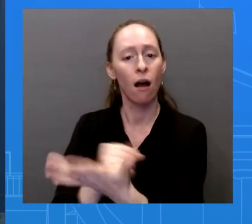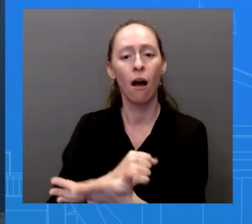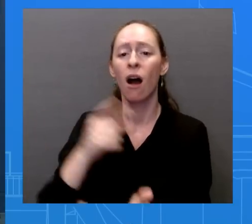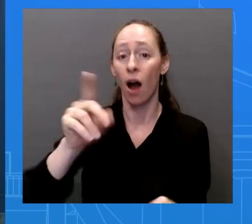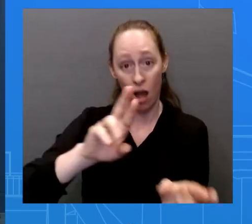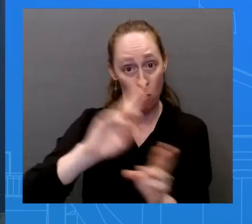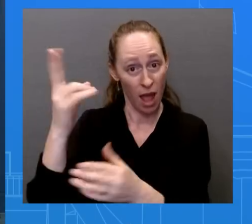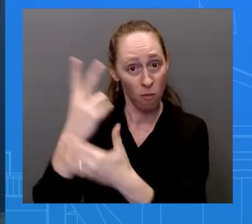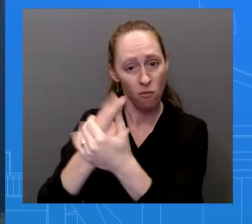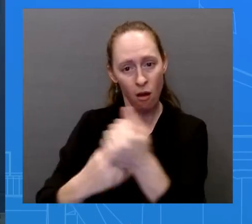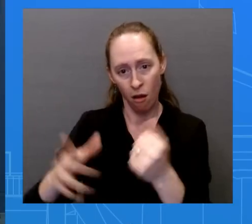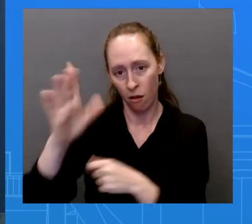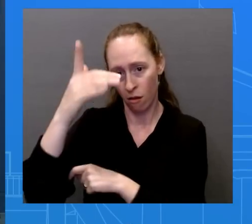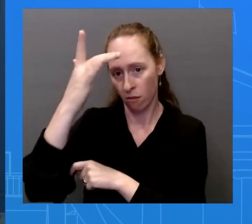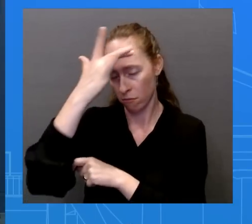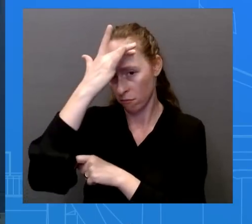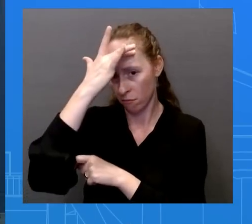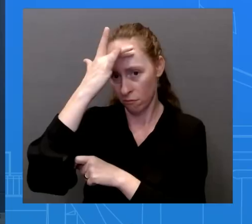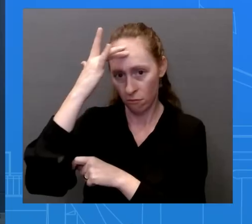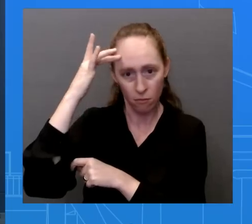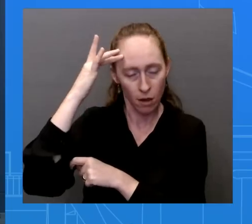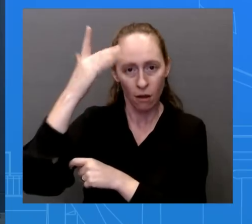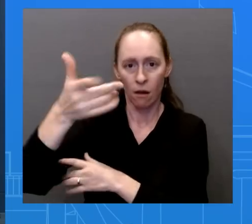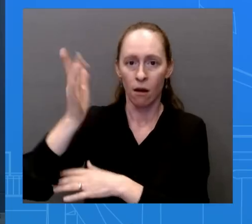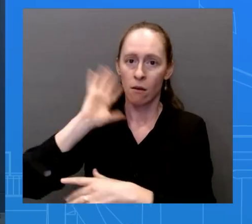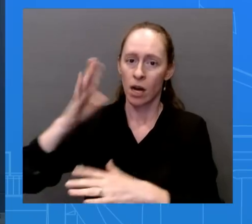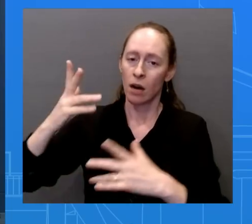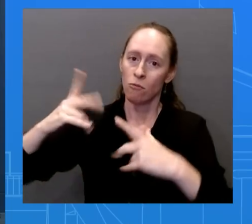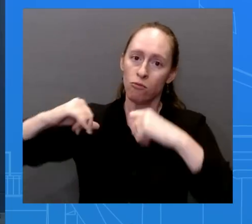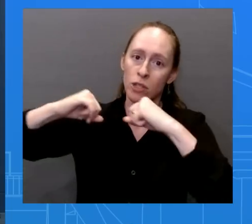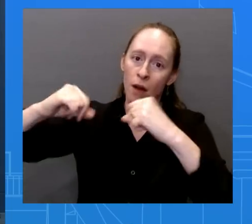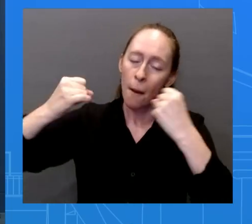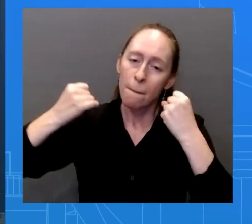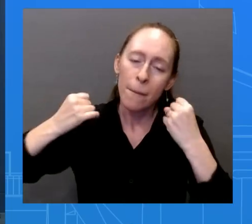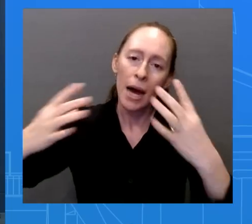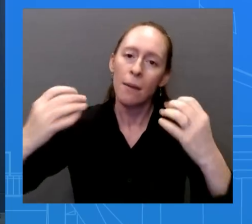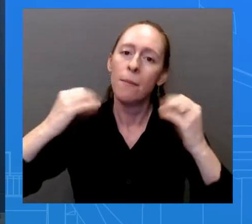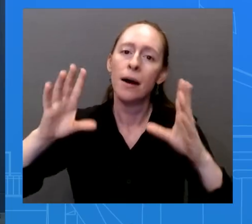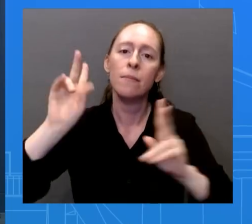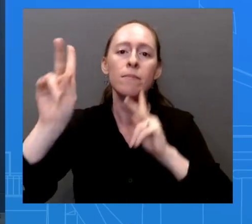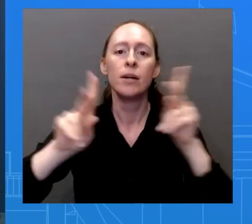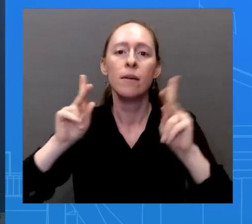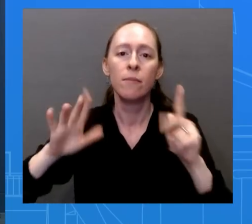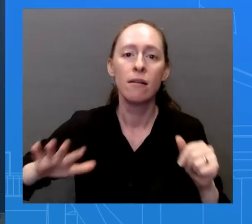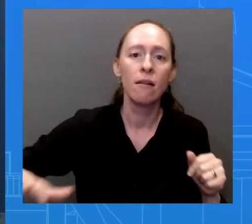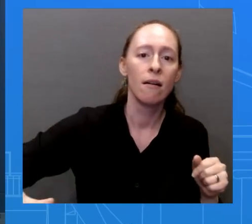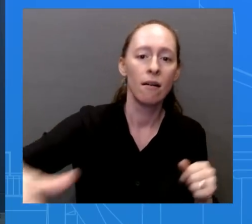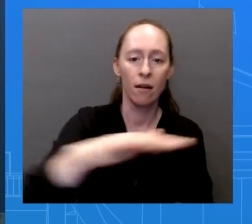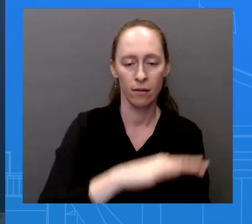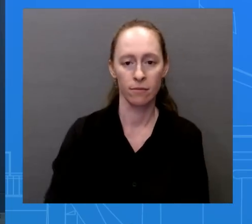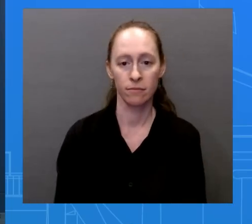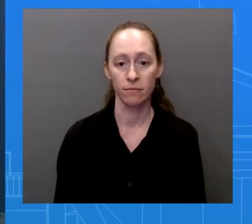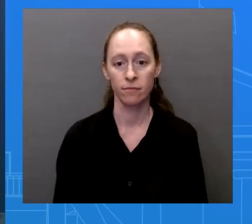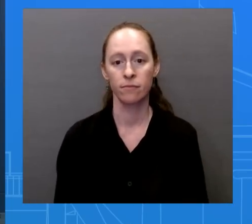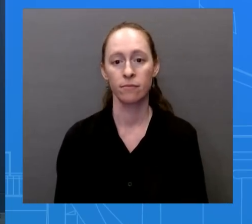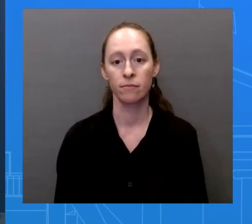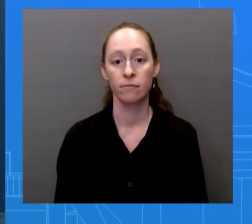a new analysis, they estimate that we can save as many as 90,000 lives and nearly a million hospitalizations